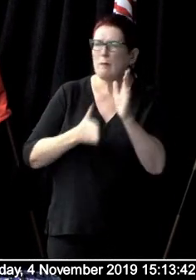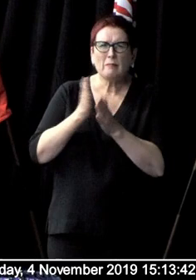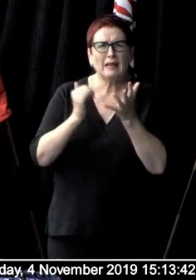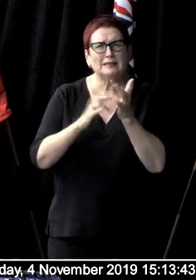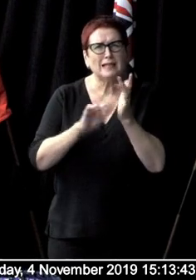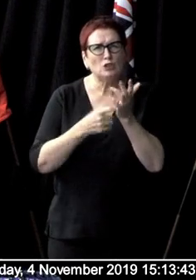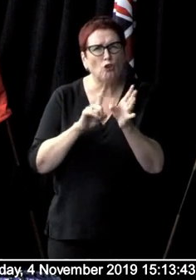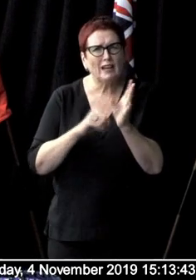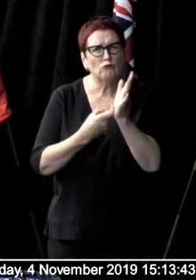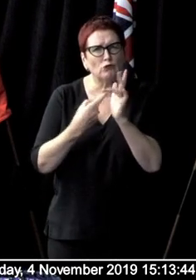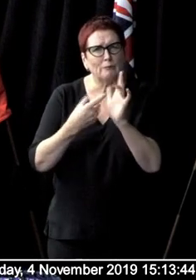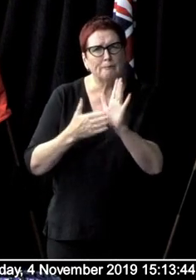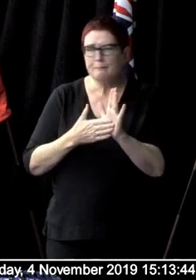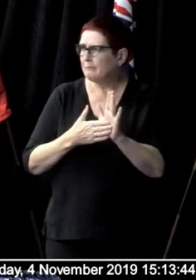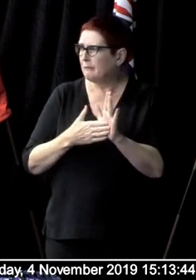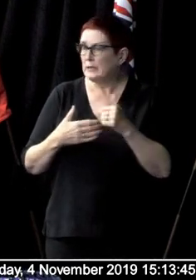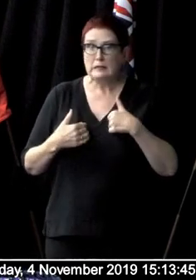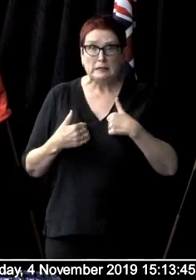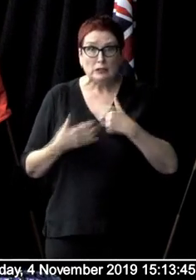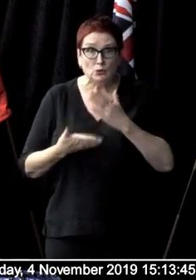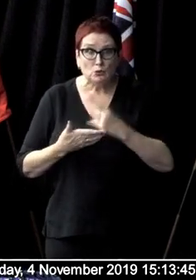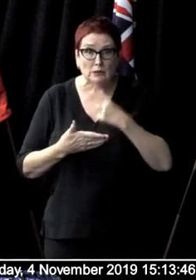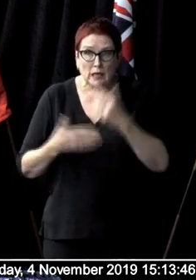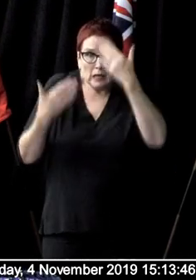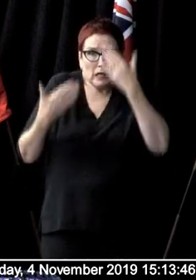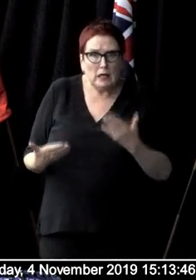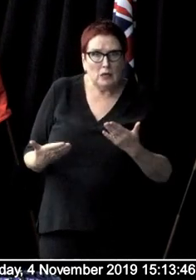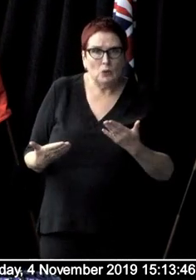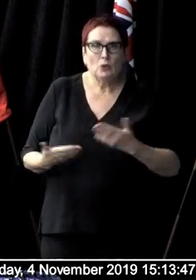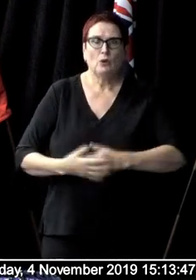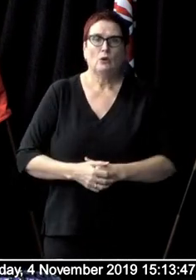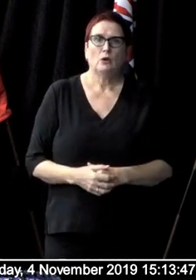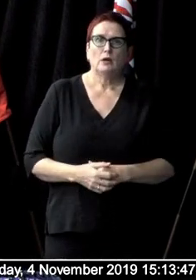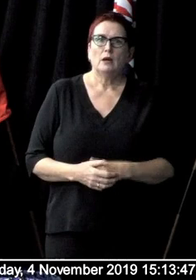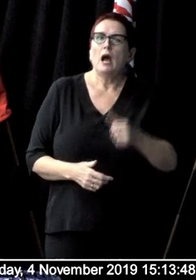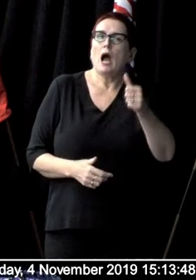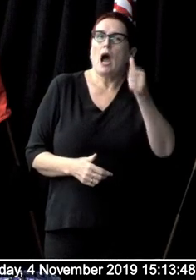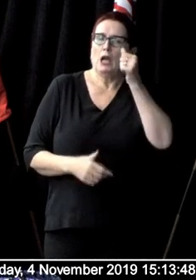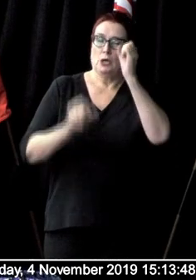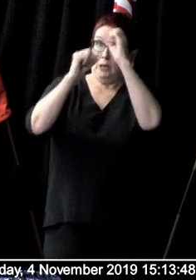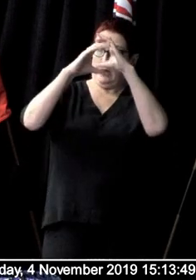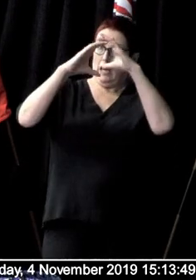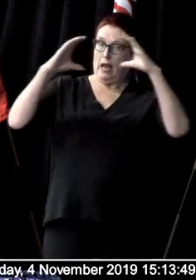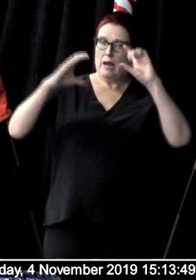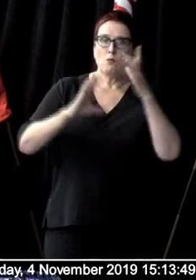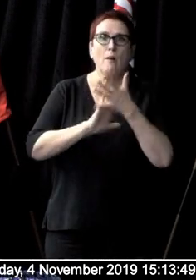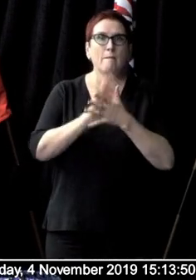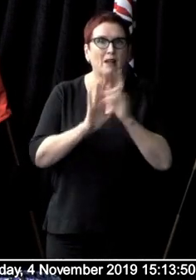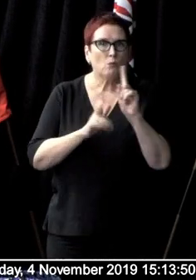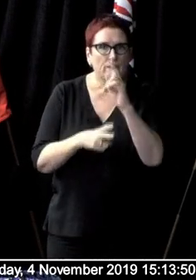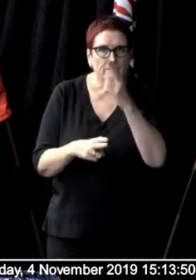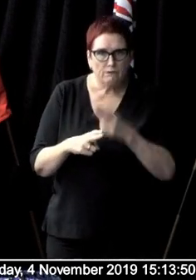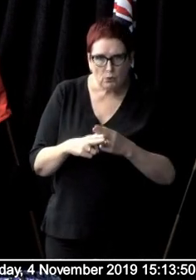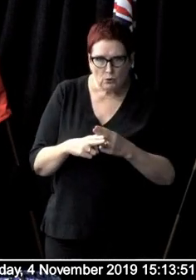I actually don’t know – I – so I know the idea of a sensory room, so, but